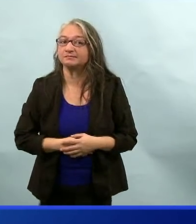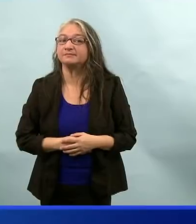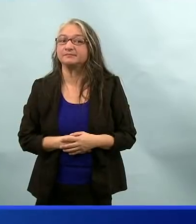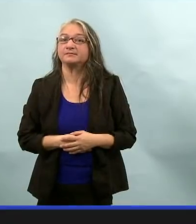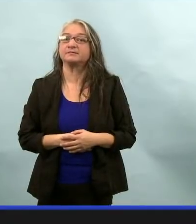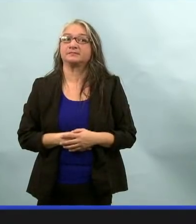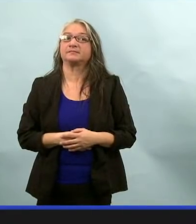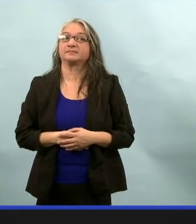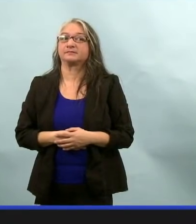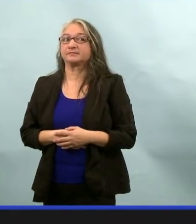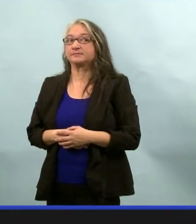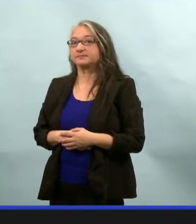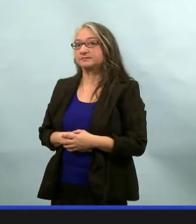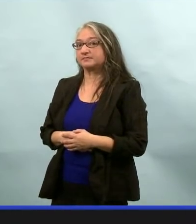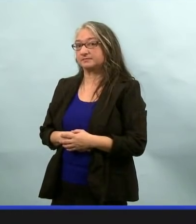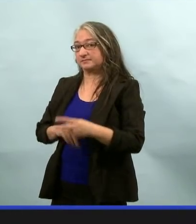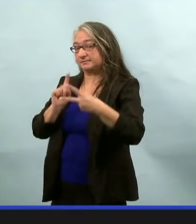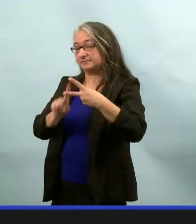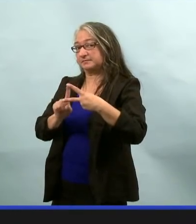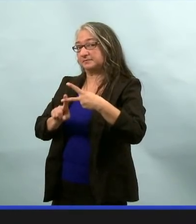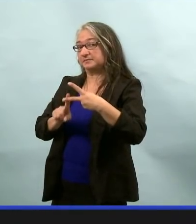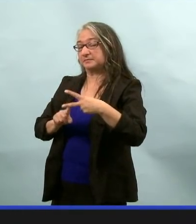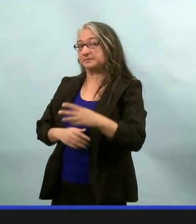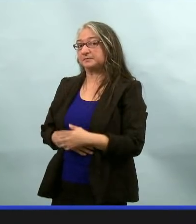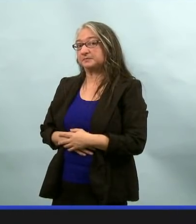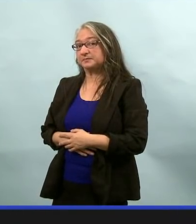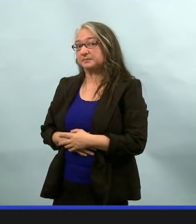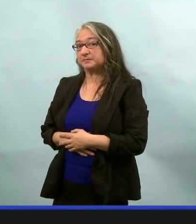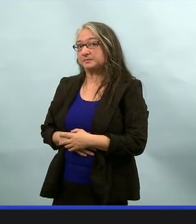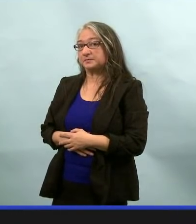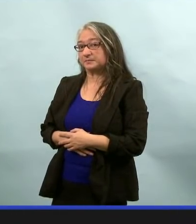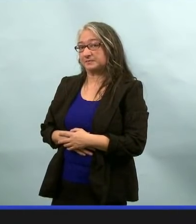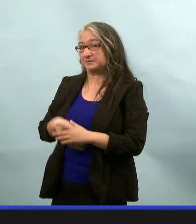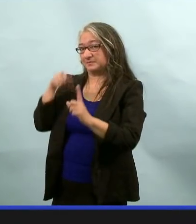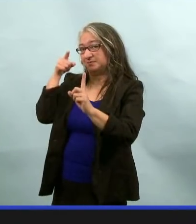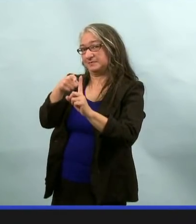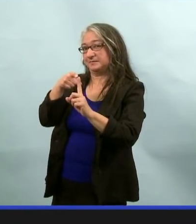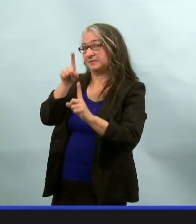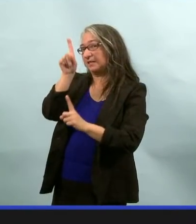and my second question is for dr reimer i'm just wondering if there are